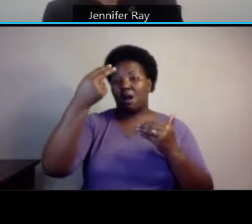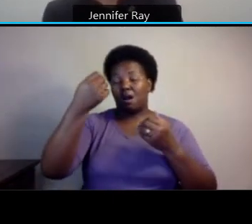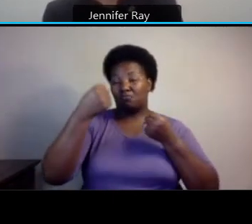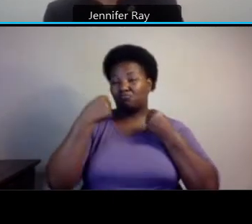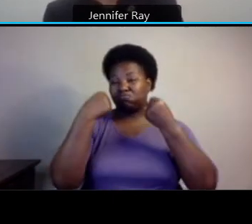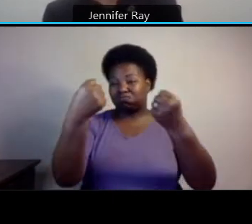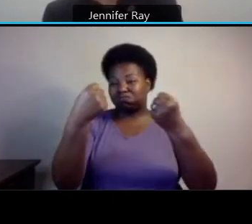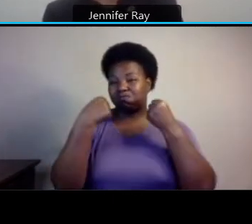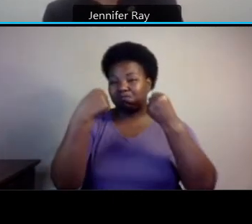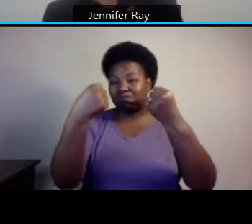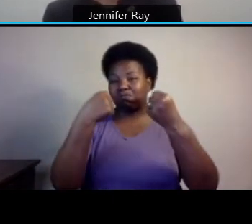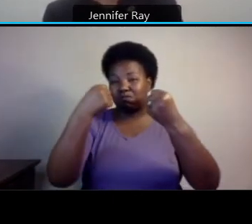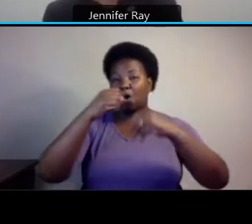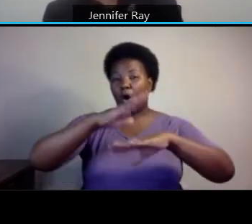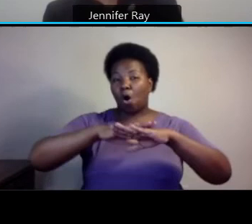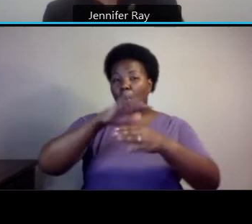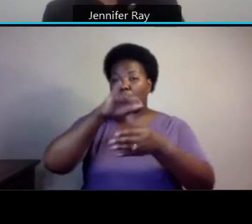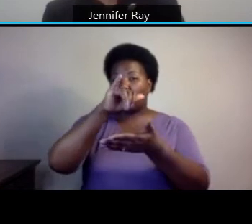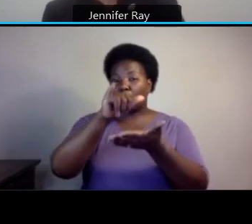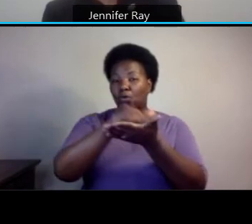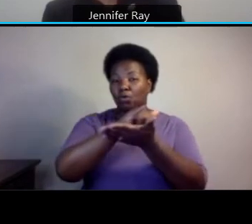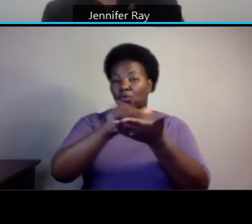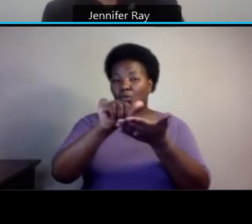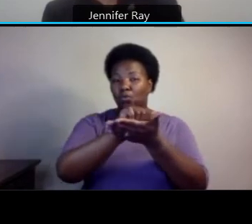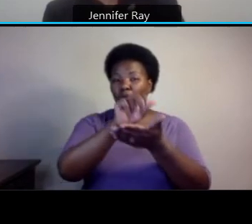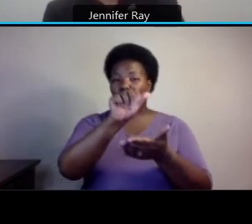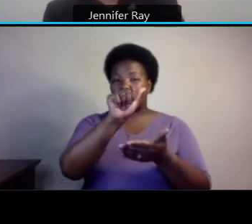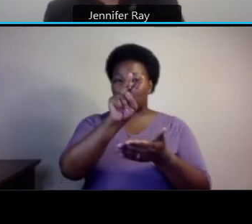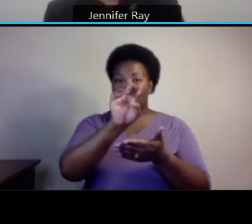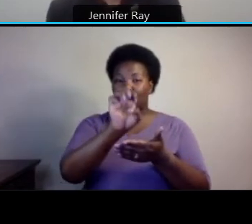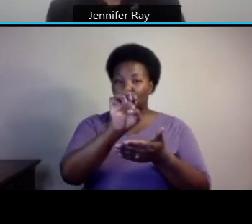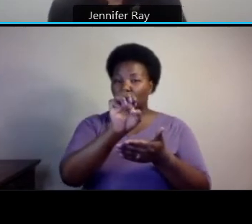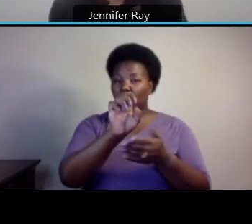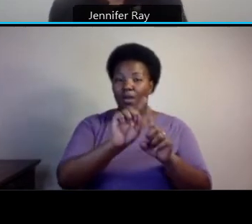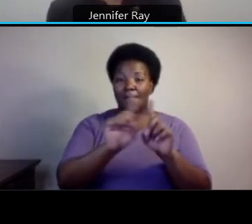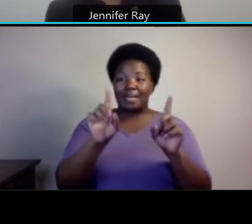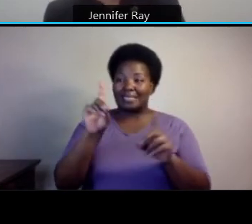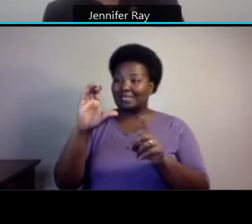district and dc does not have the ability to enforce tickets given to these motorists